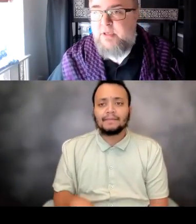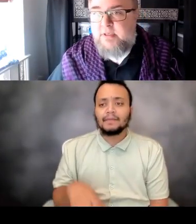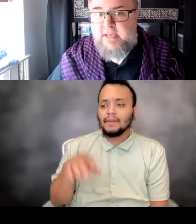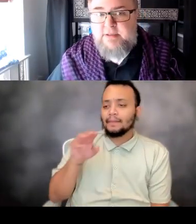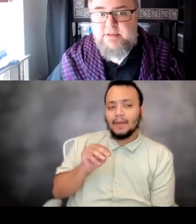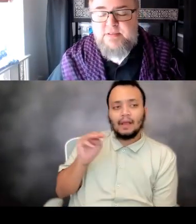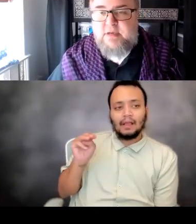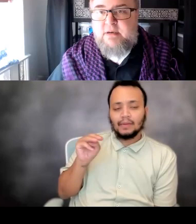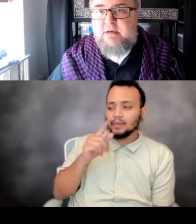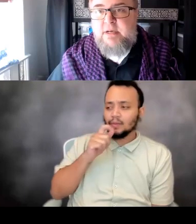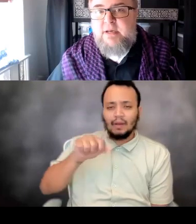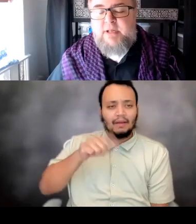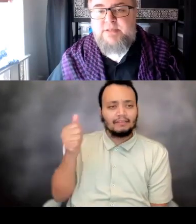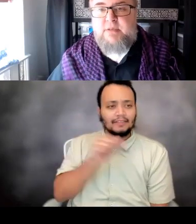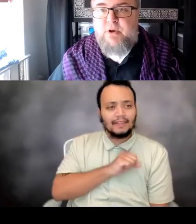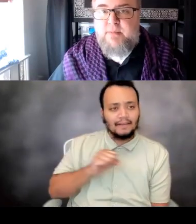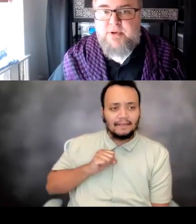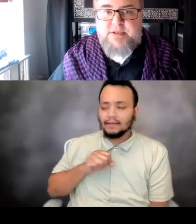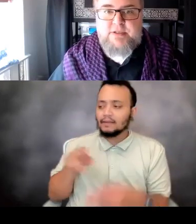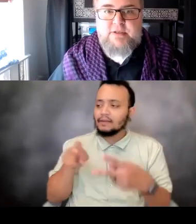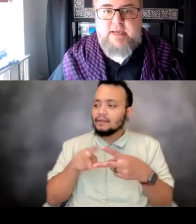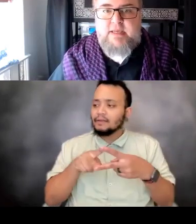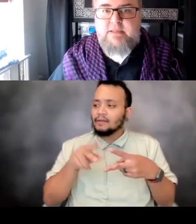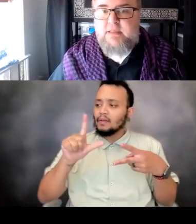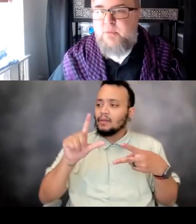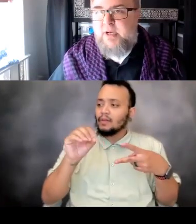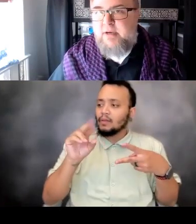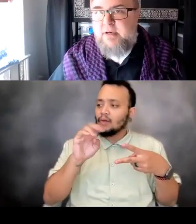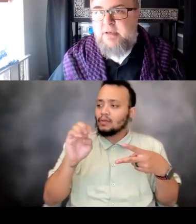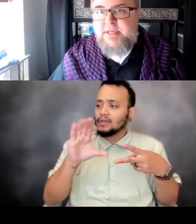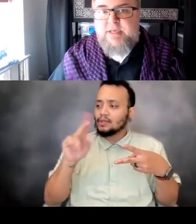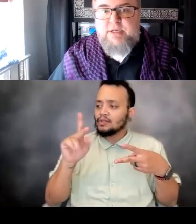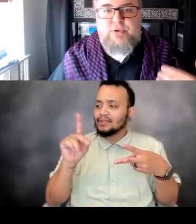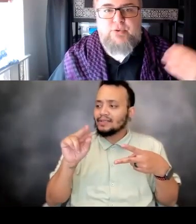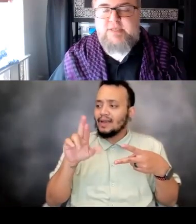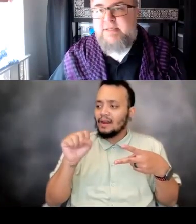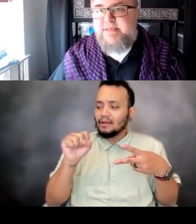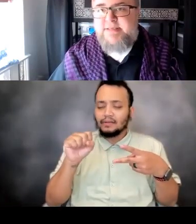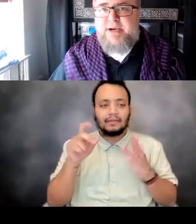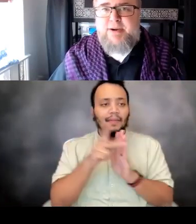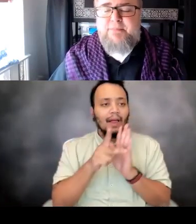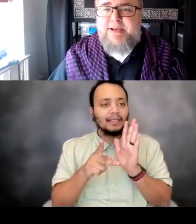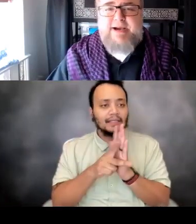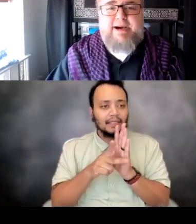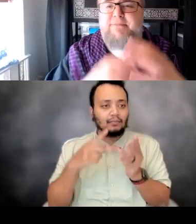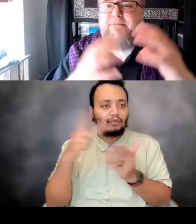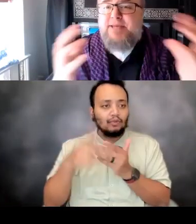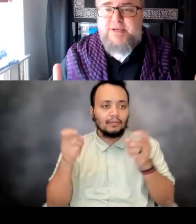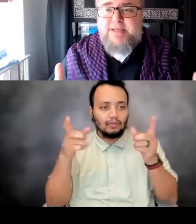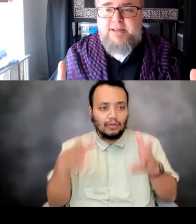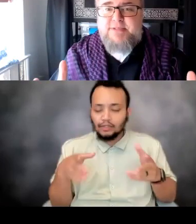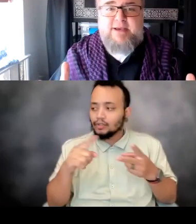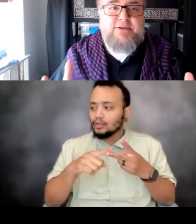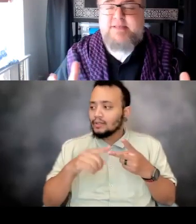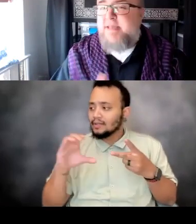Loree Cook-Daniels, our Policy and Program Director, and Caleb Weinhardt, who is, I forget what Caleb's title is